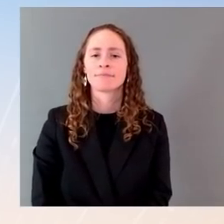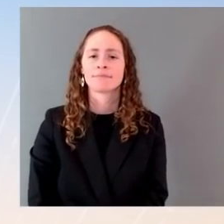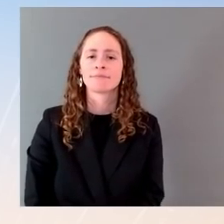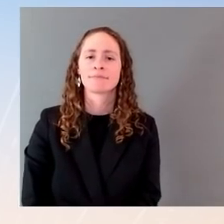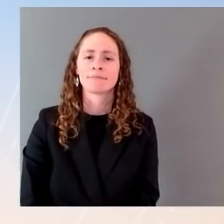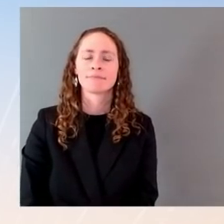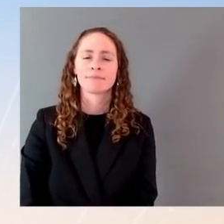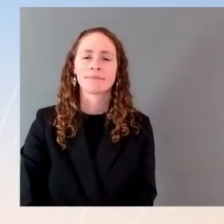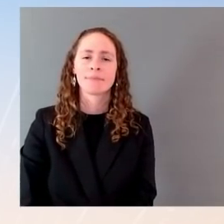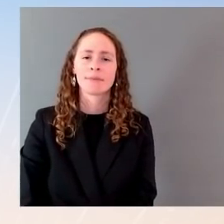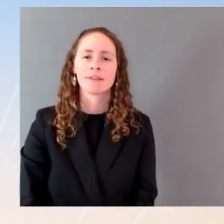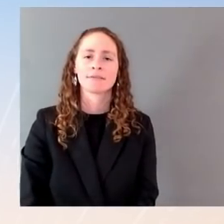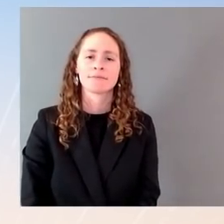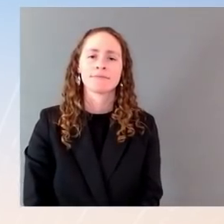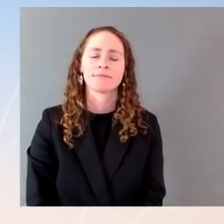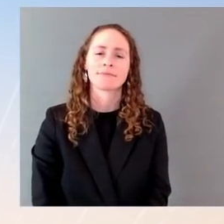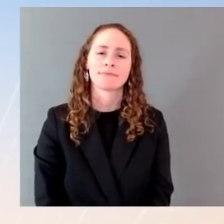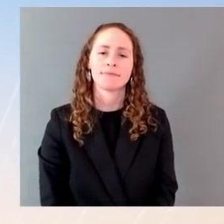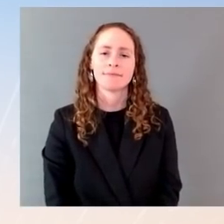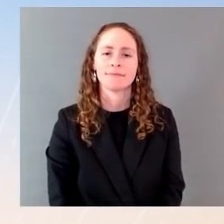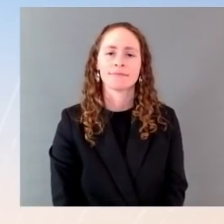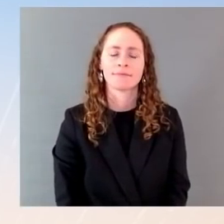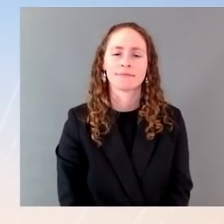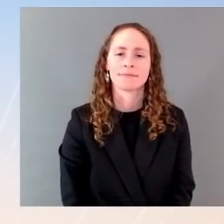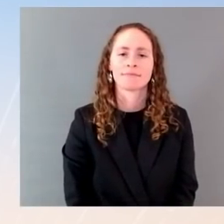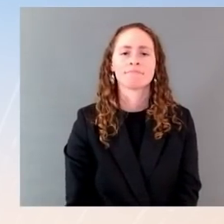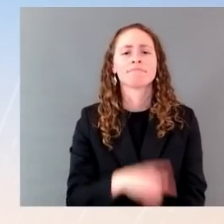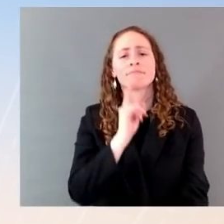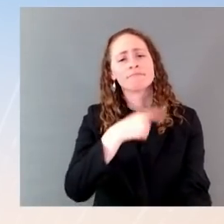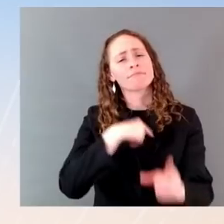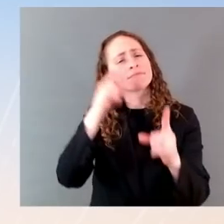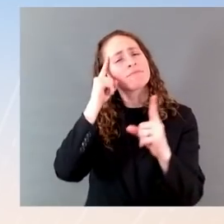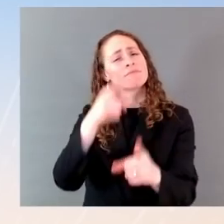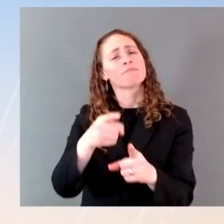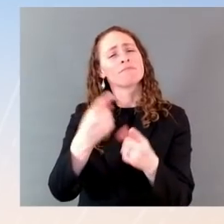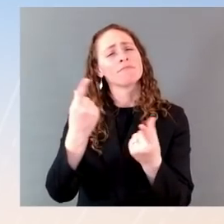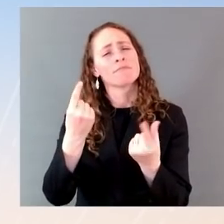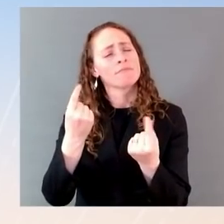to make sure that people who want to get tested can get tested in any means they choose to do,